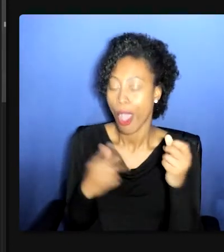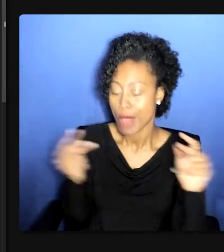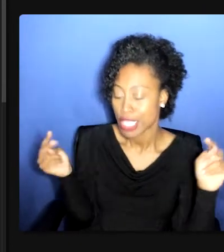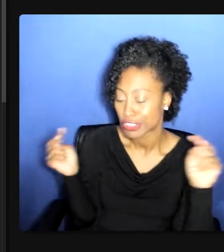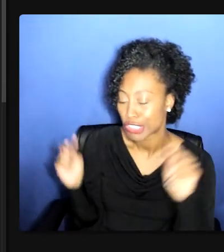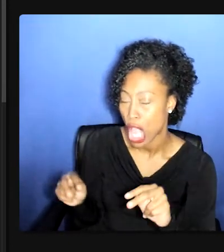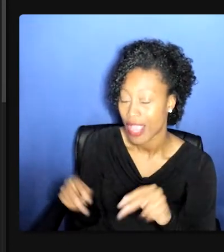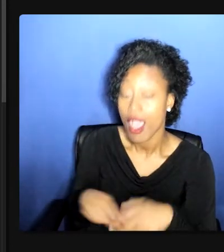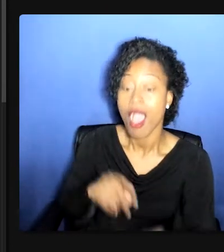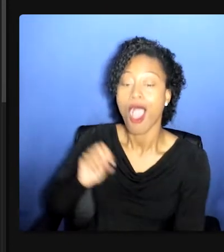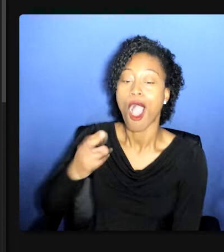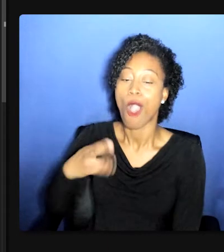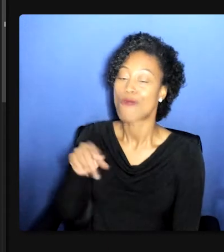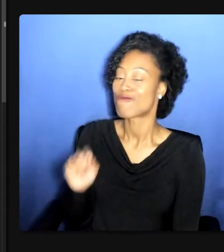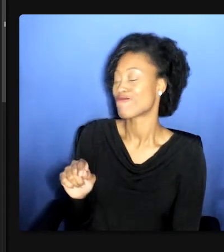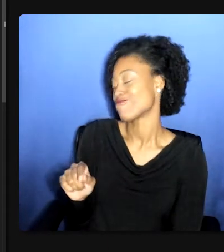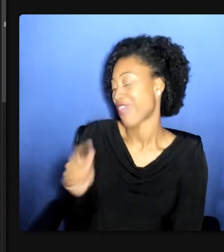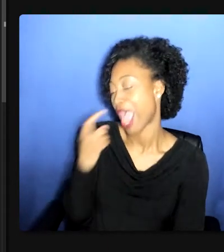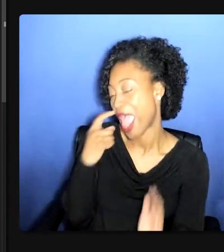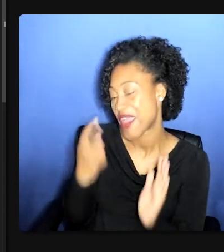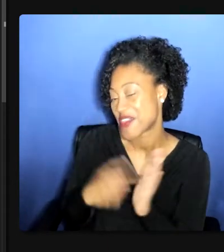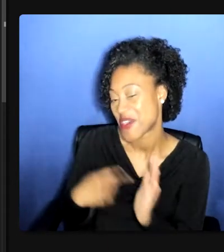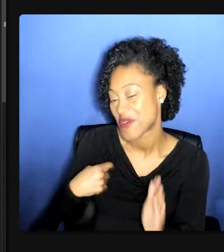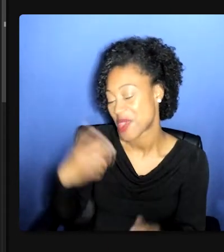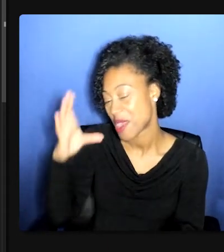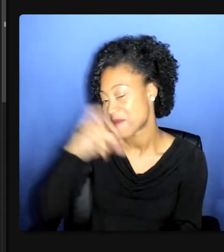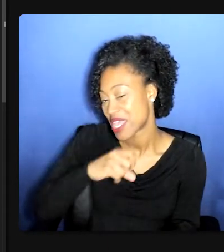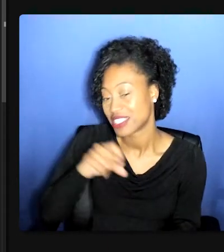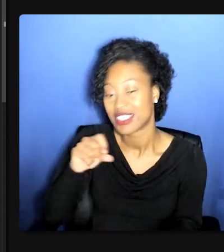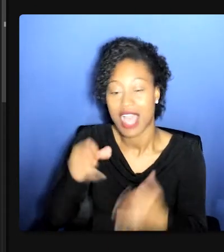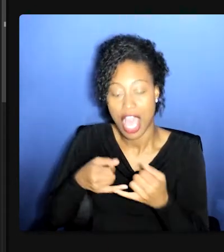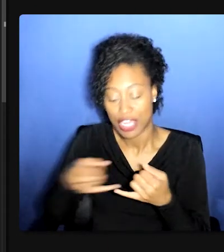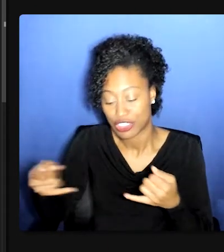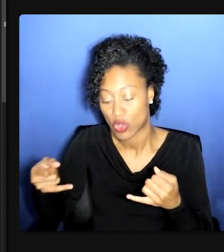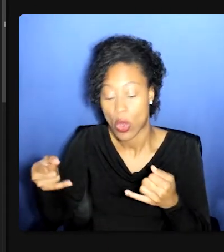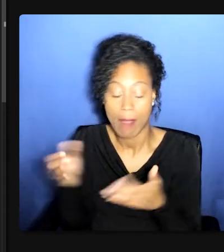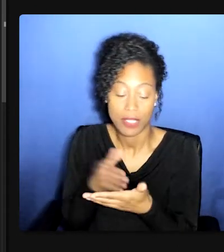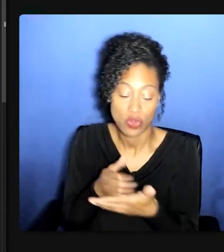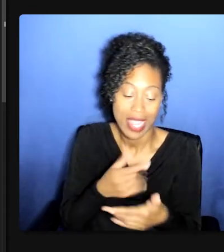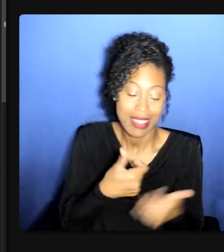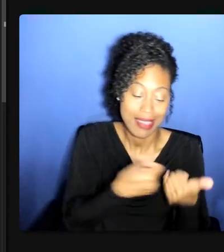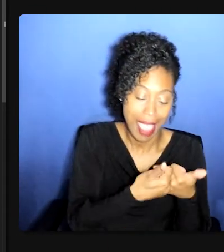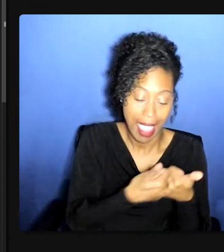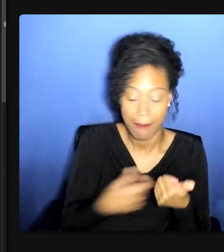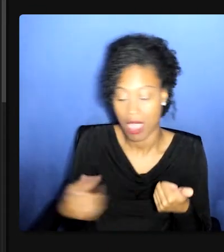[Rachel] Let's take a look. I see we missed the underscore between "game" and "port".